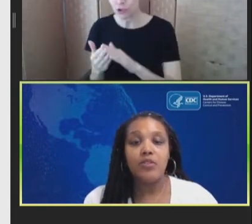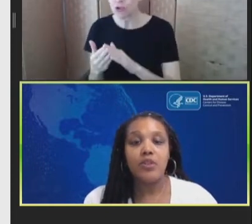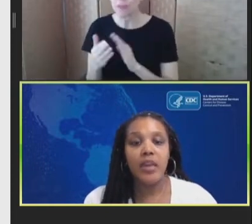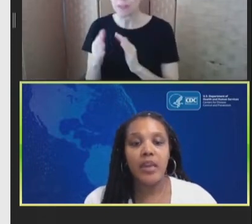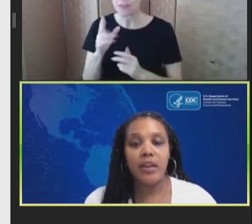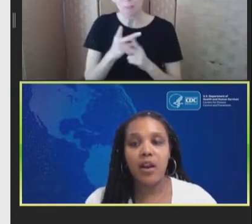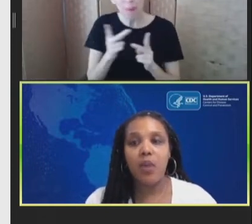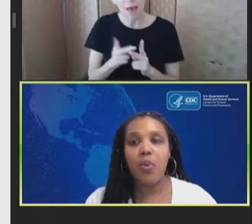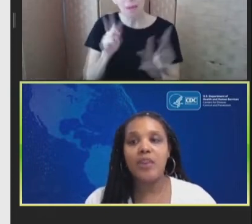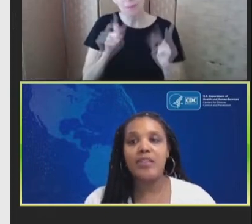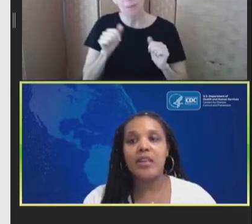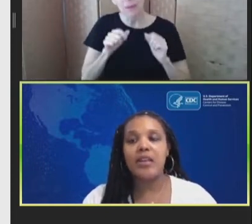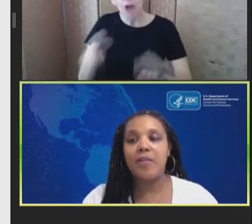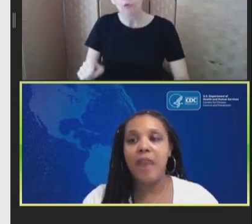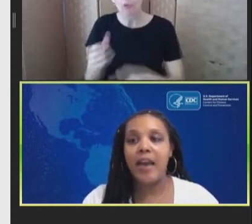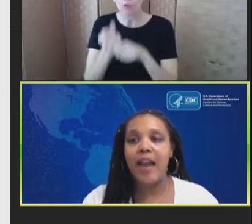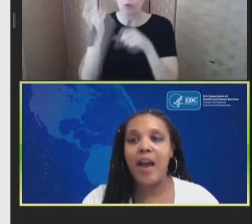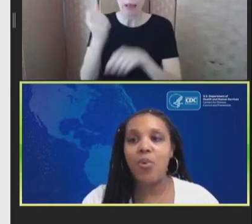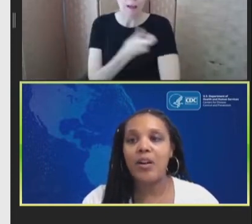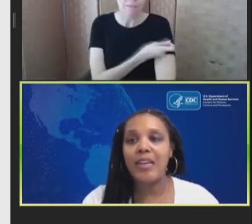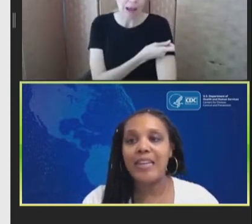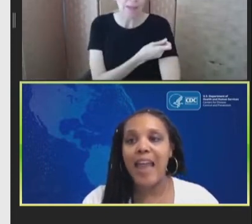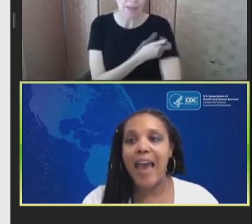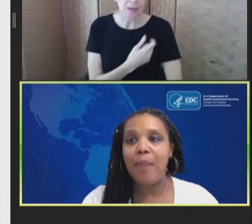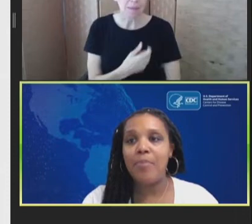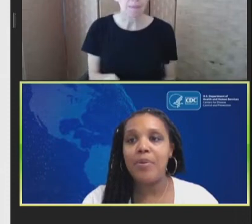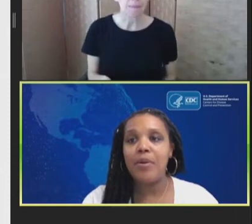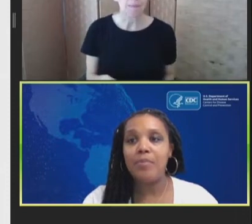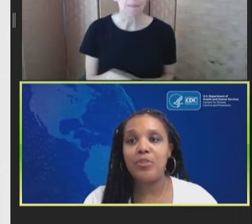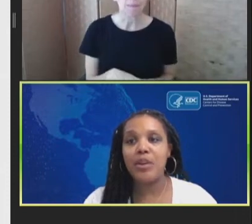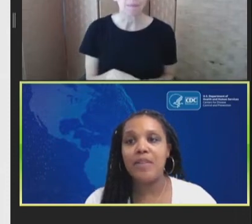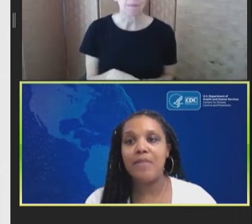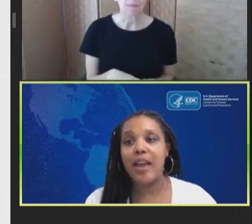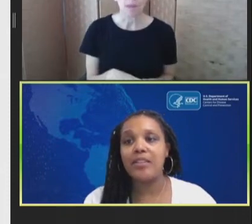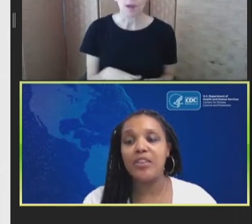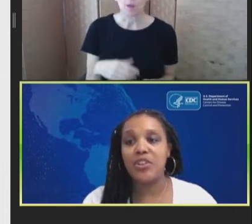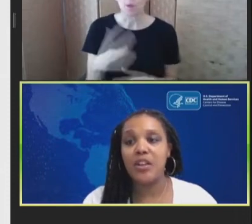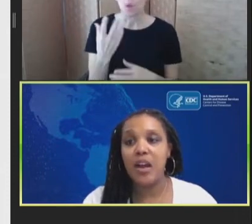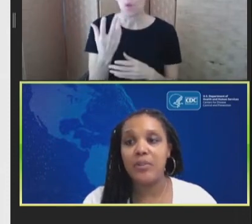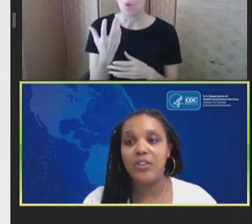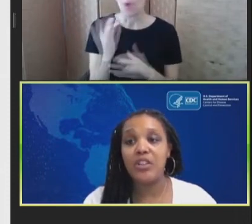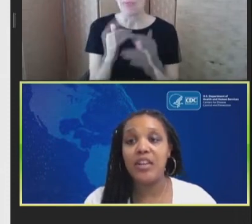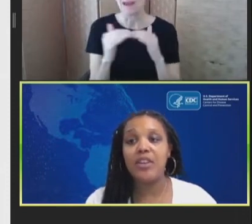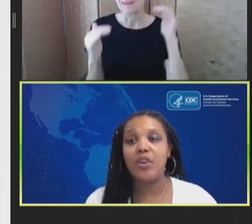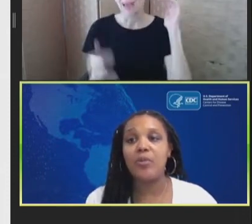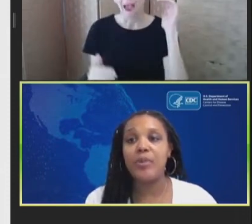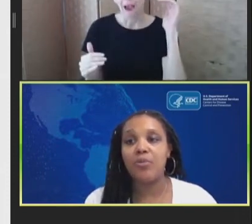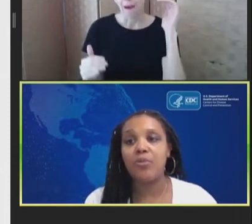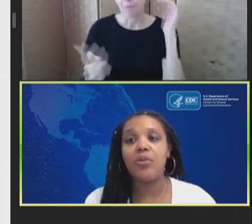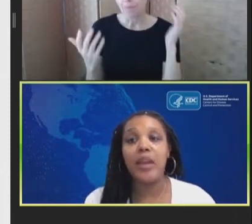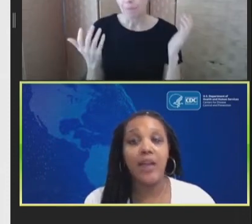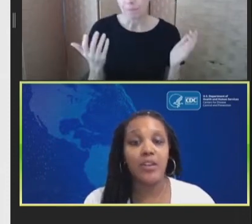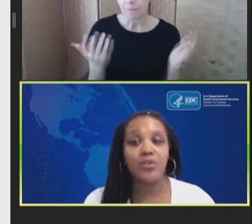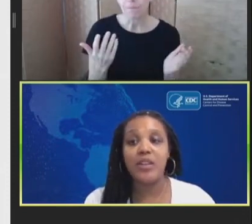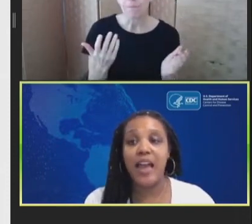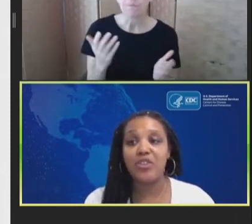So here we see that our gap between vaccination coverage in the urban and rural counties was